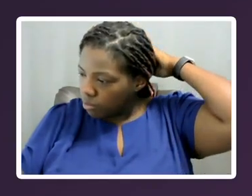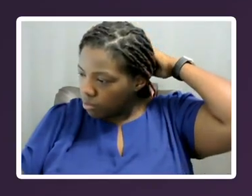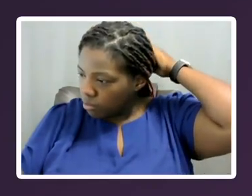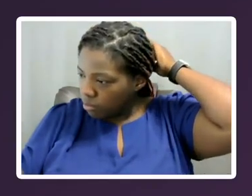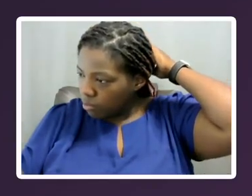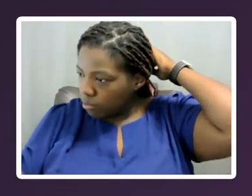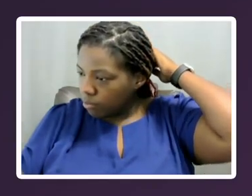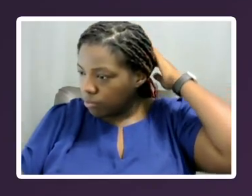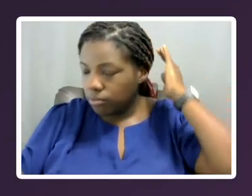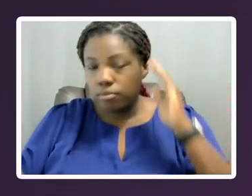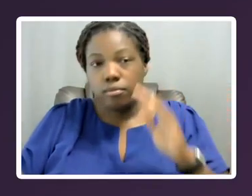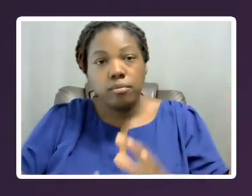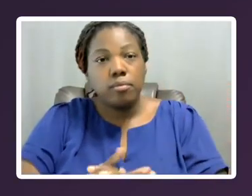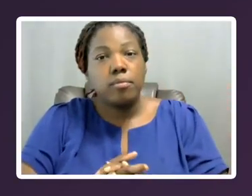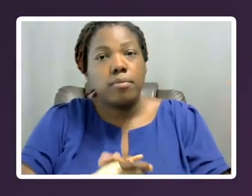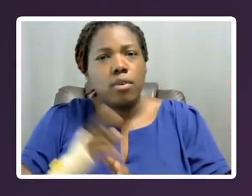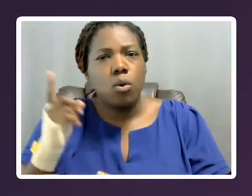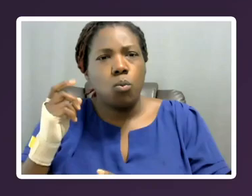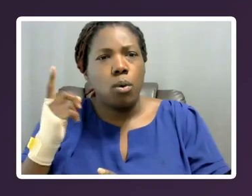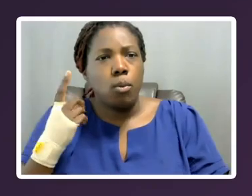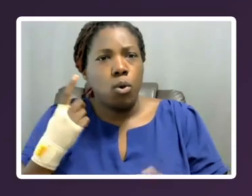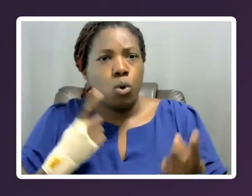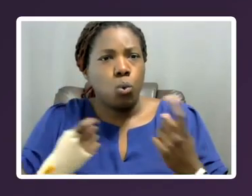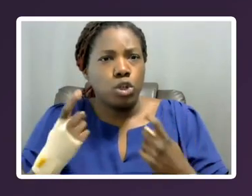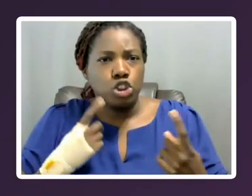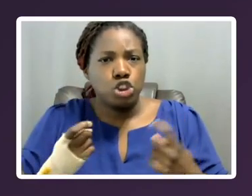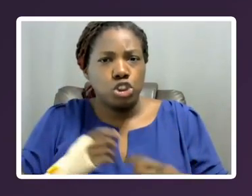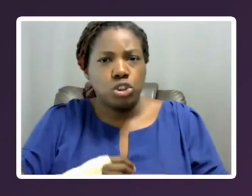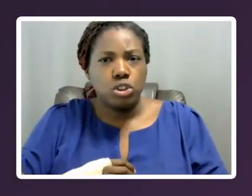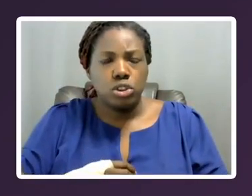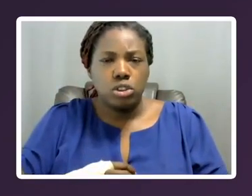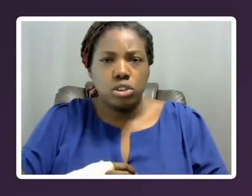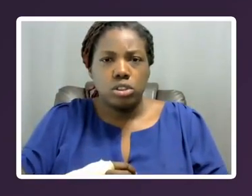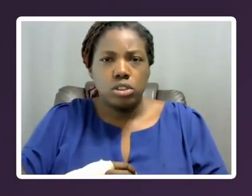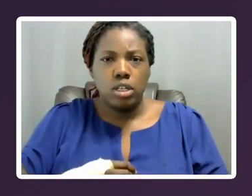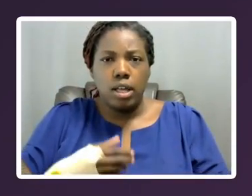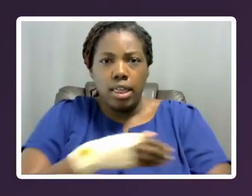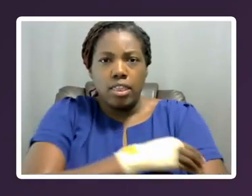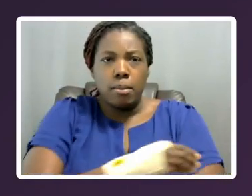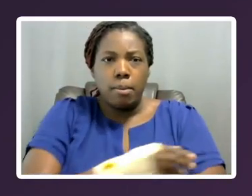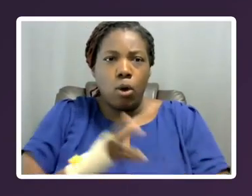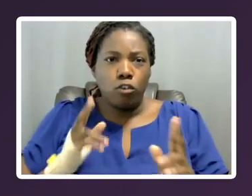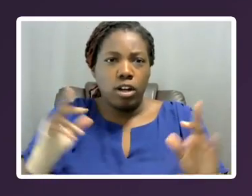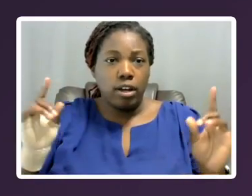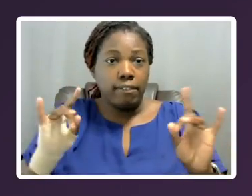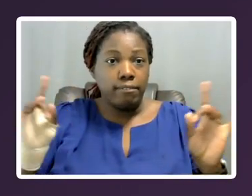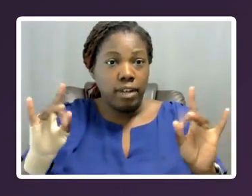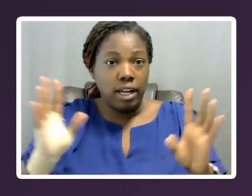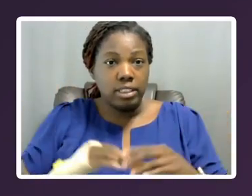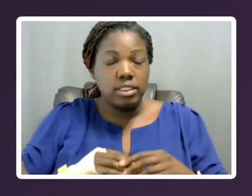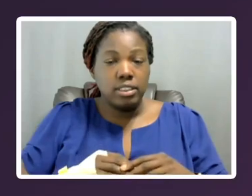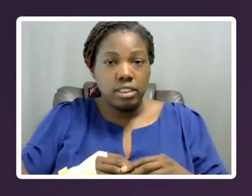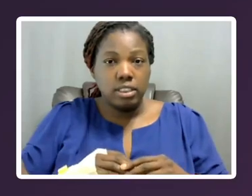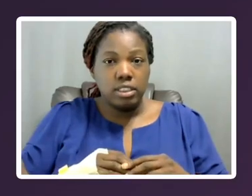And one more question. In the powerful gun violence oral history, what was the